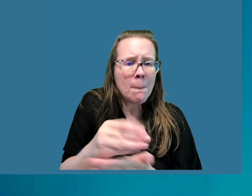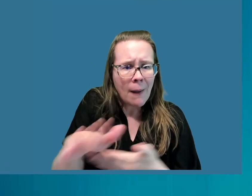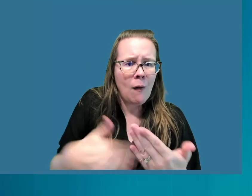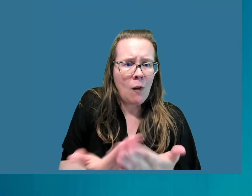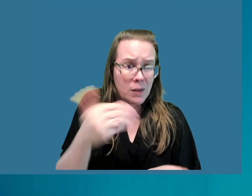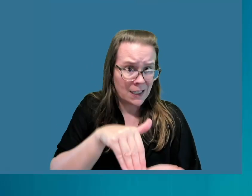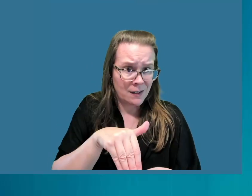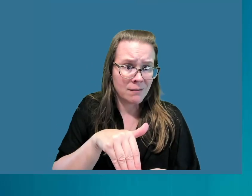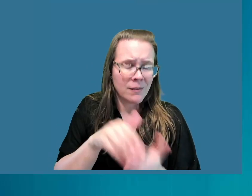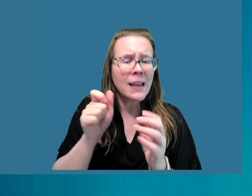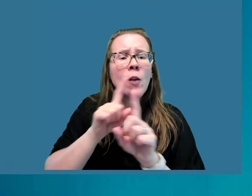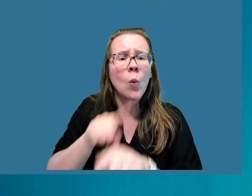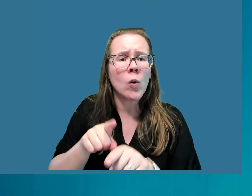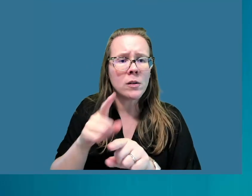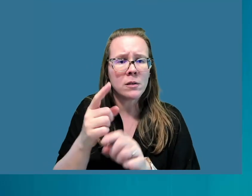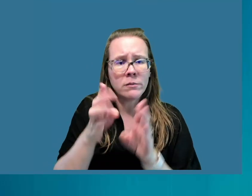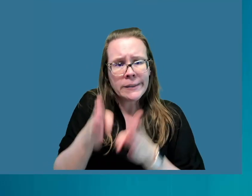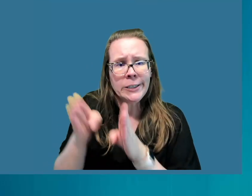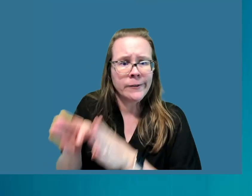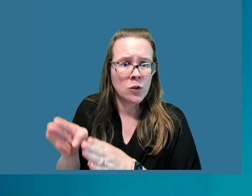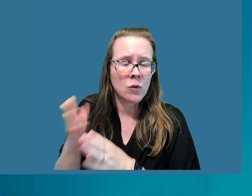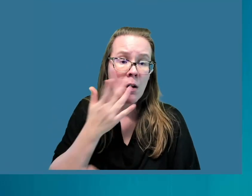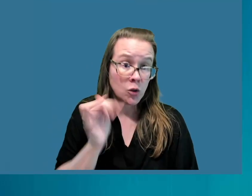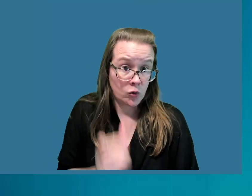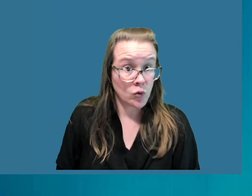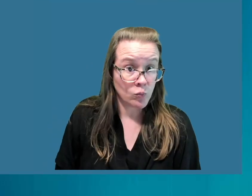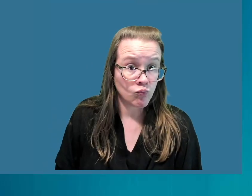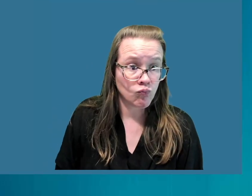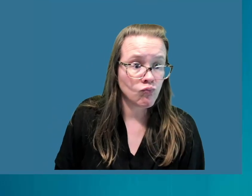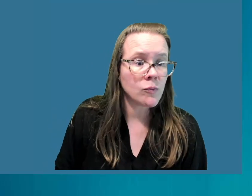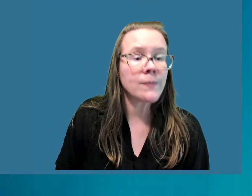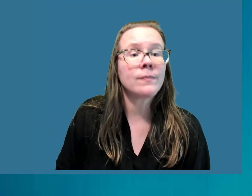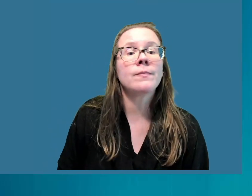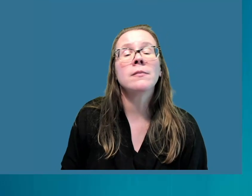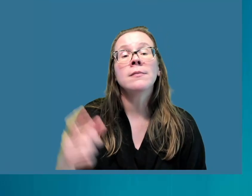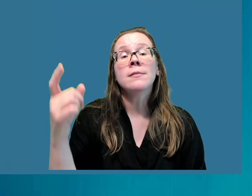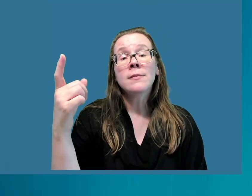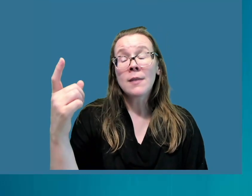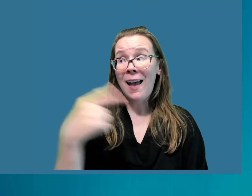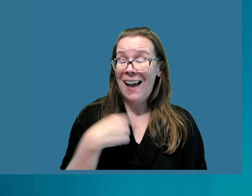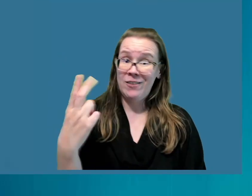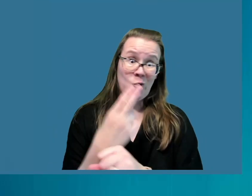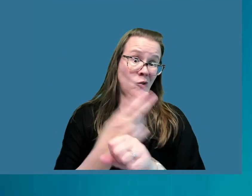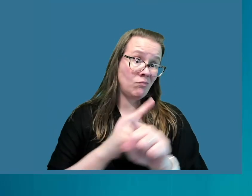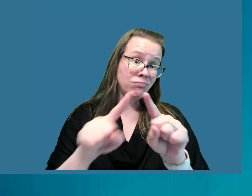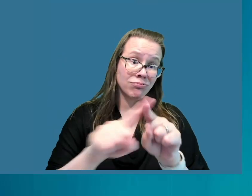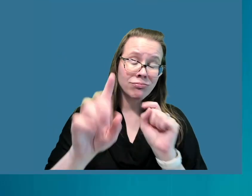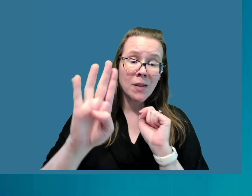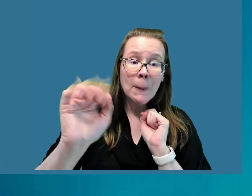individual color again. So I don't have to buy the whole kit again which is also convenient.